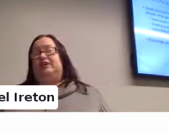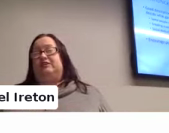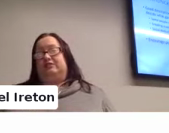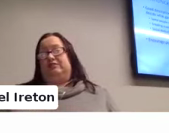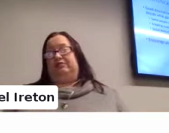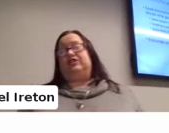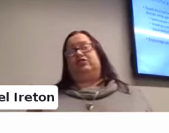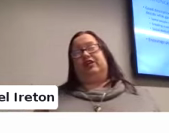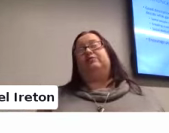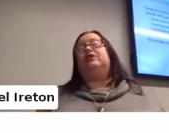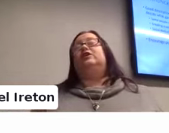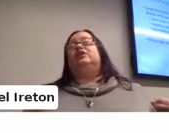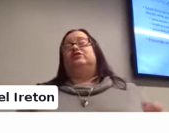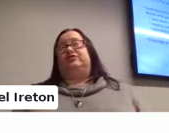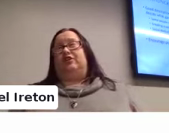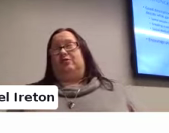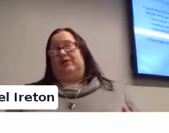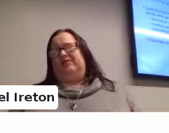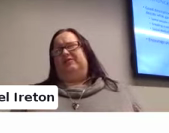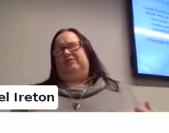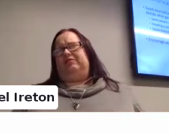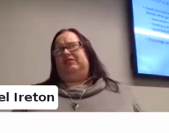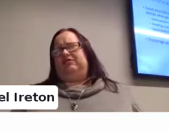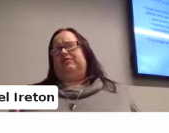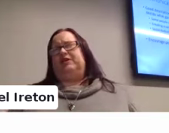I like to play a lot of casual games on my computer that especially on my giant iPad that are more visual.